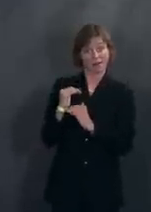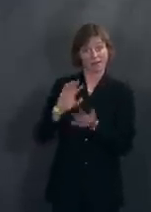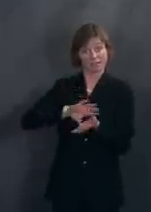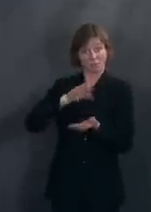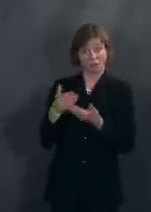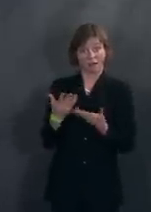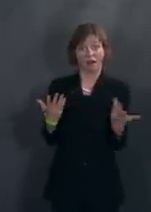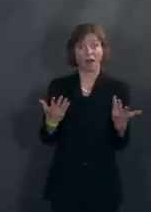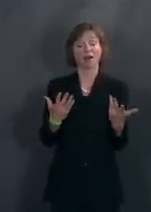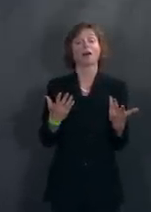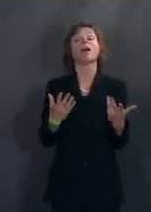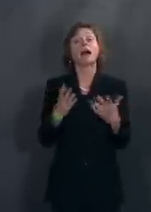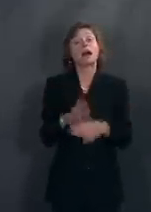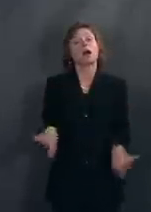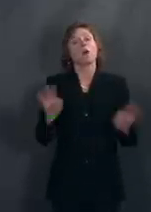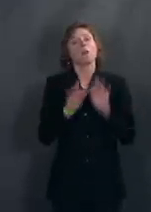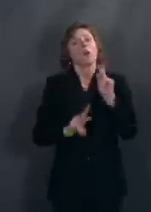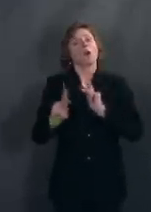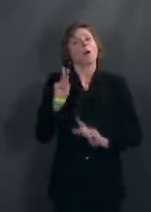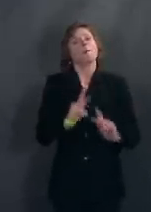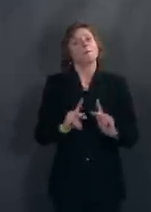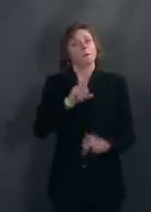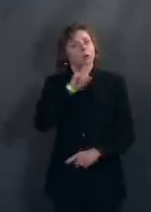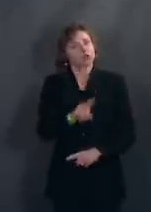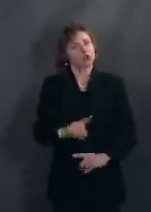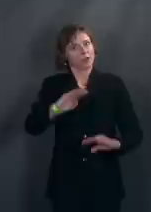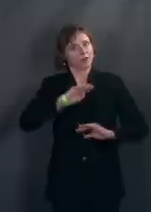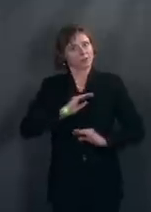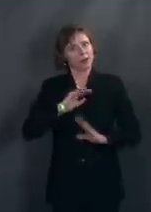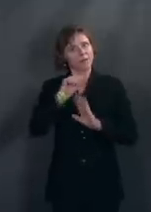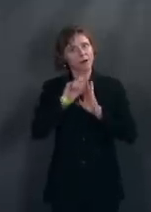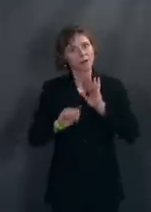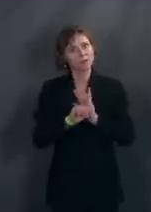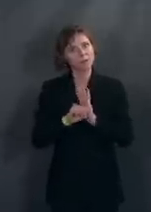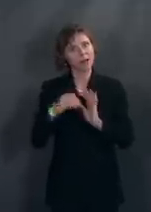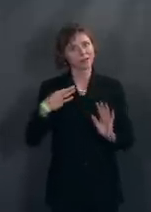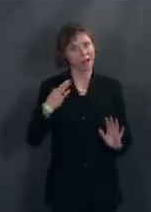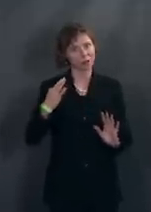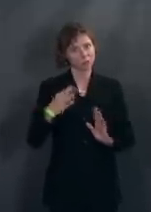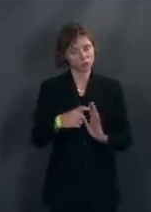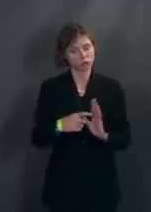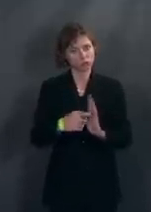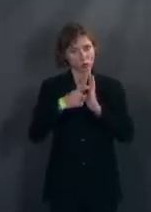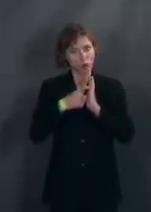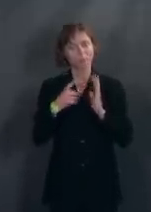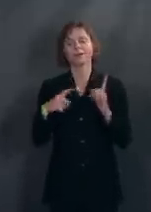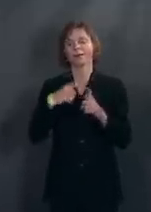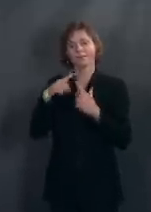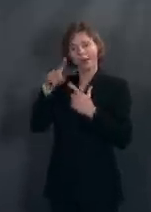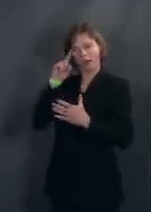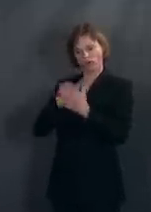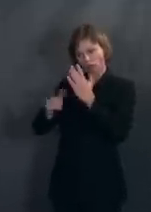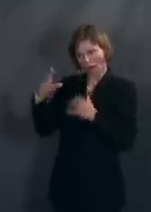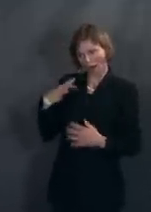their state's eligibility requirements for vaccinations and then check availability on their local pharmacy's website.